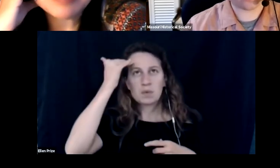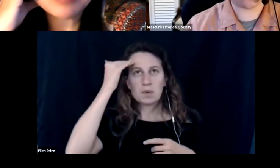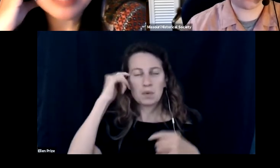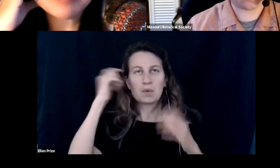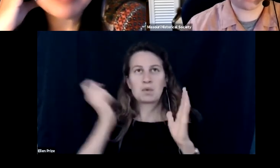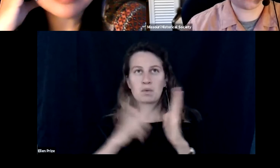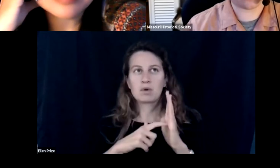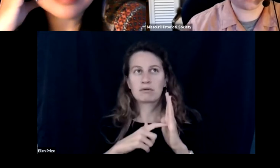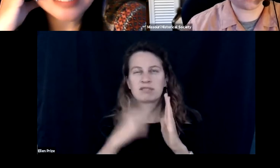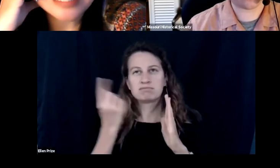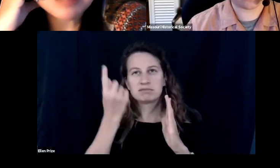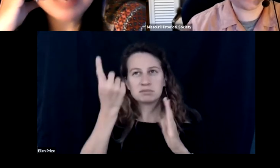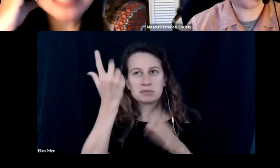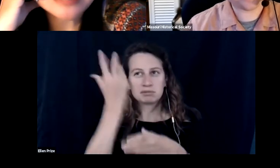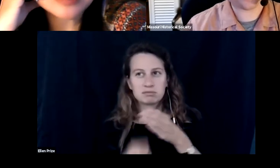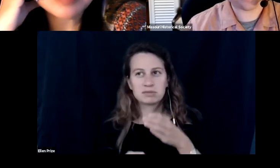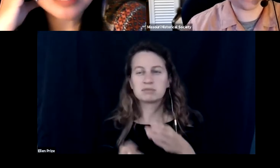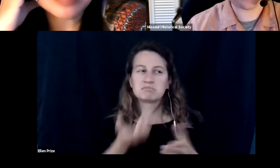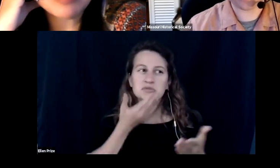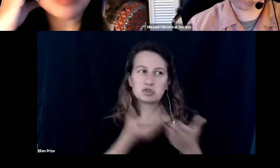have any idea how people started new lives on only $20?